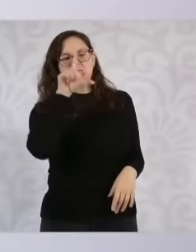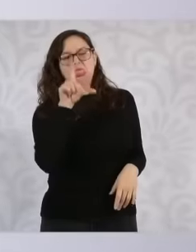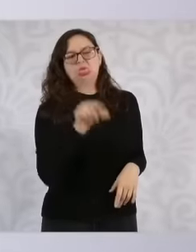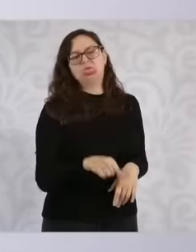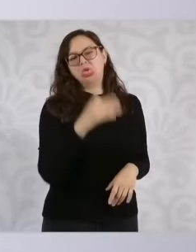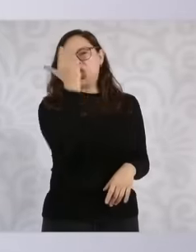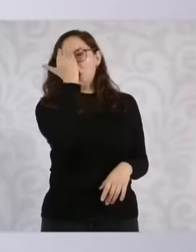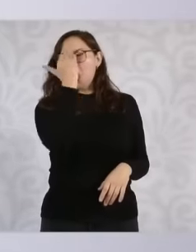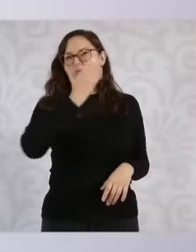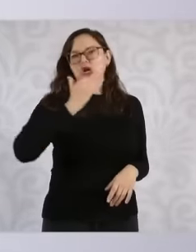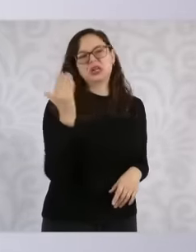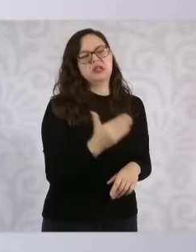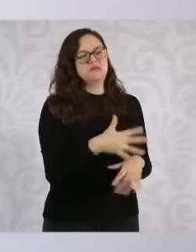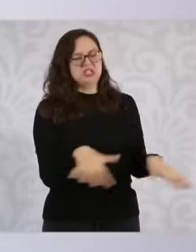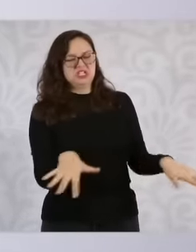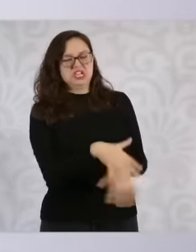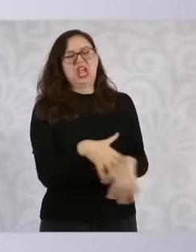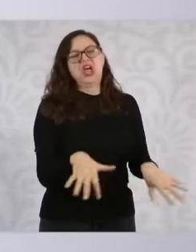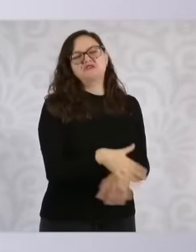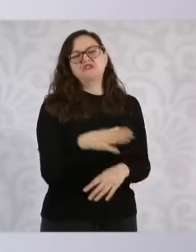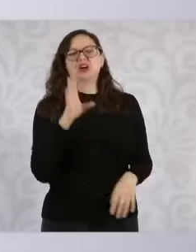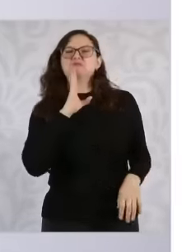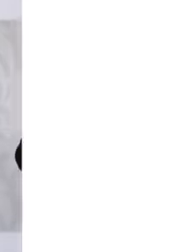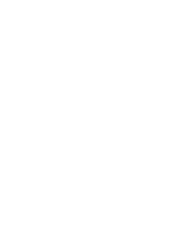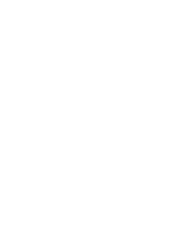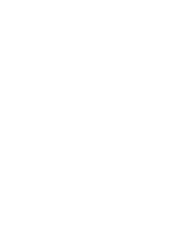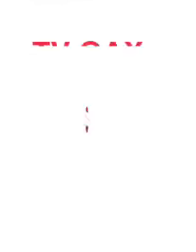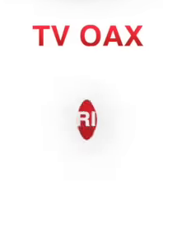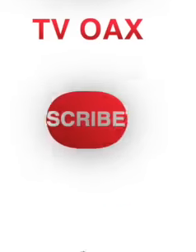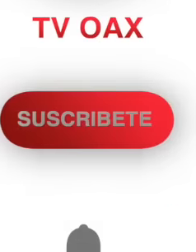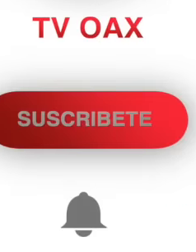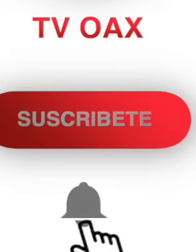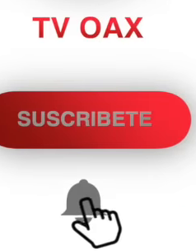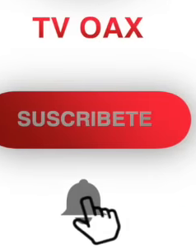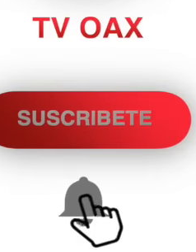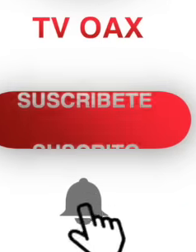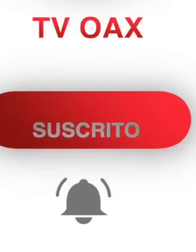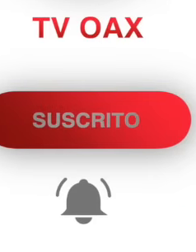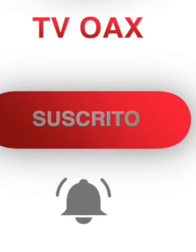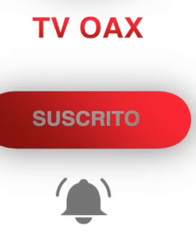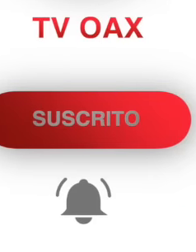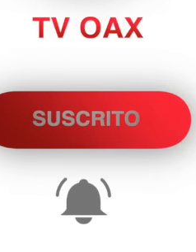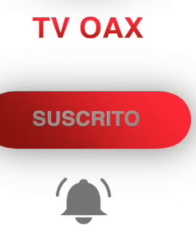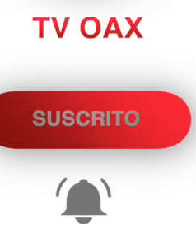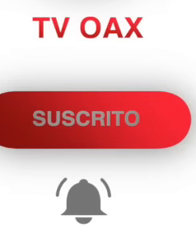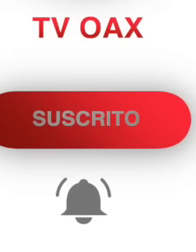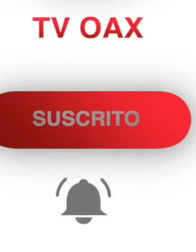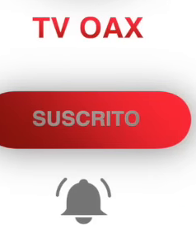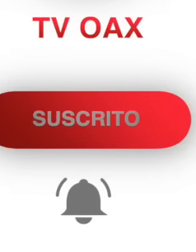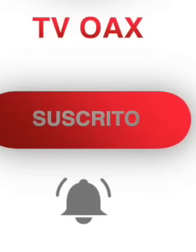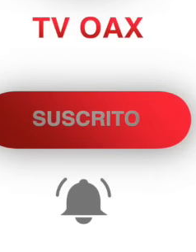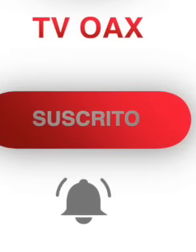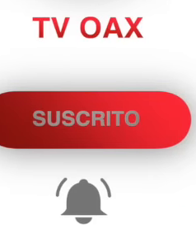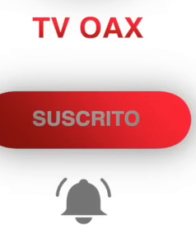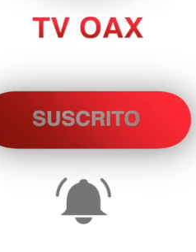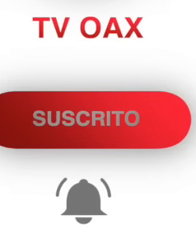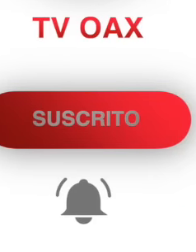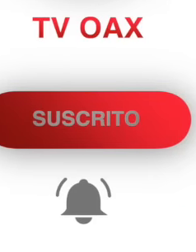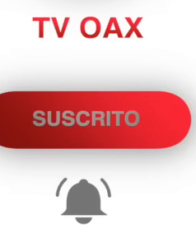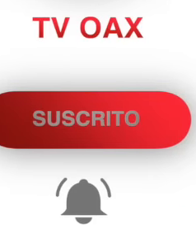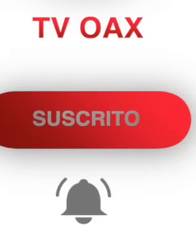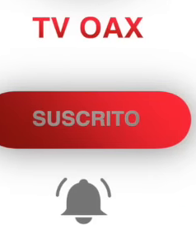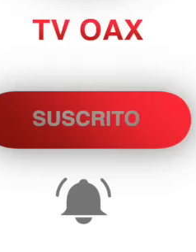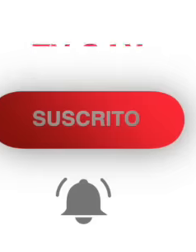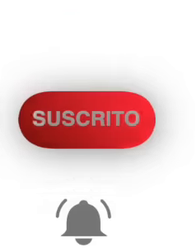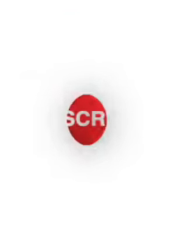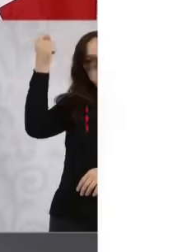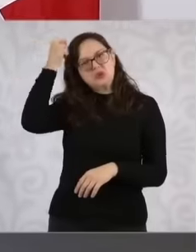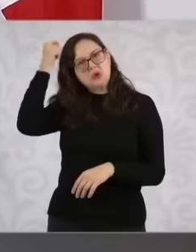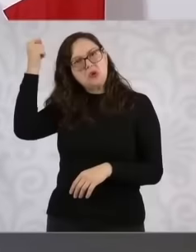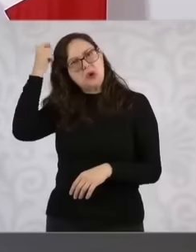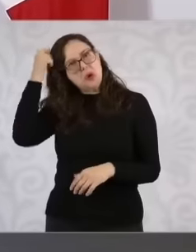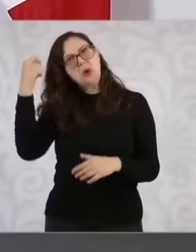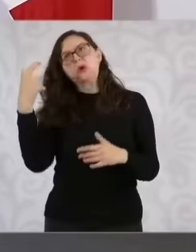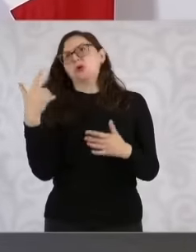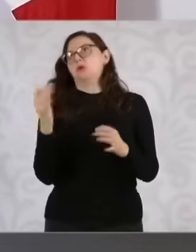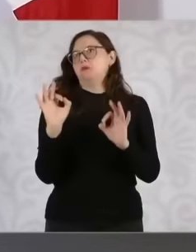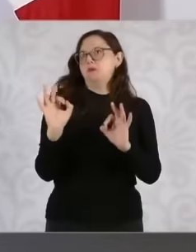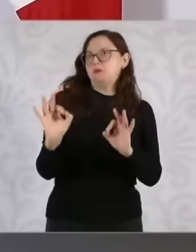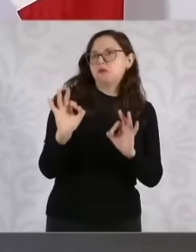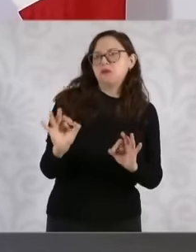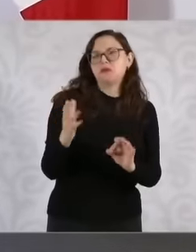airport it was, that the one in Texcoco would have been built, how good